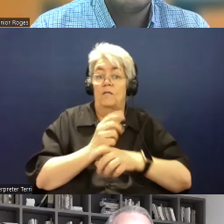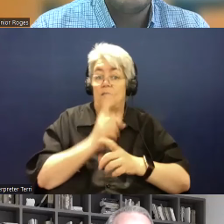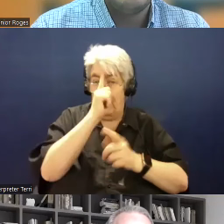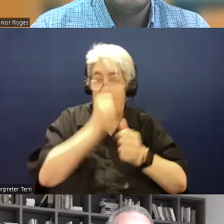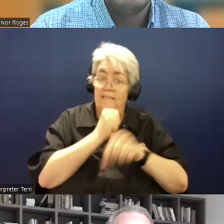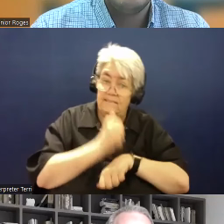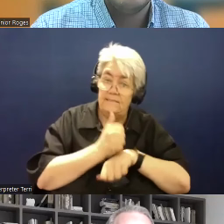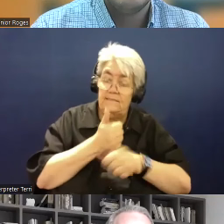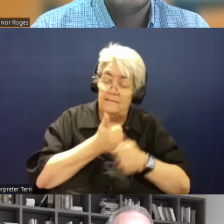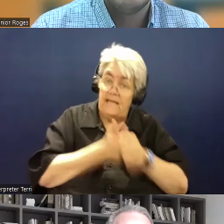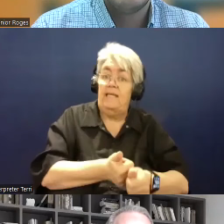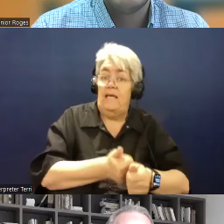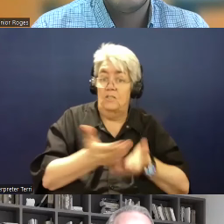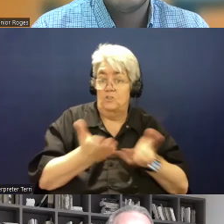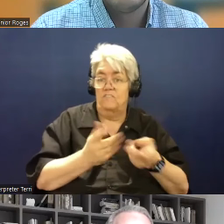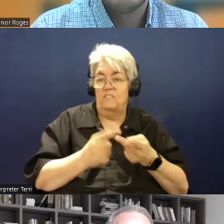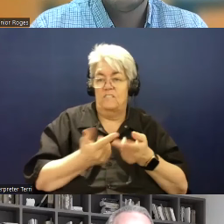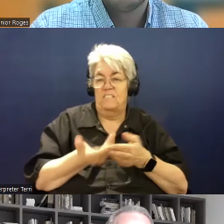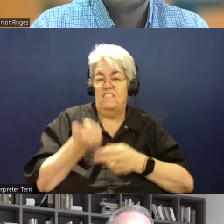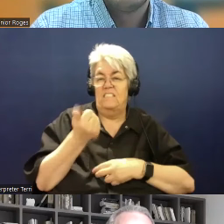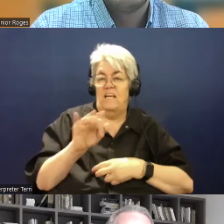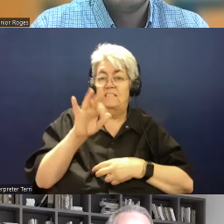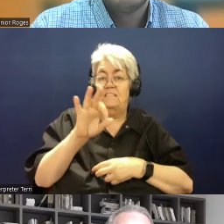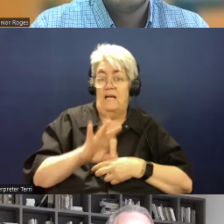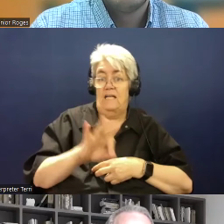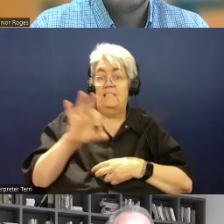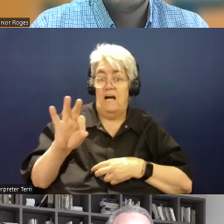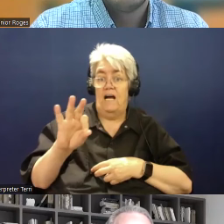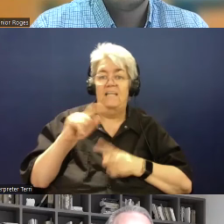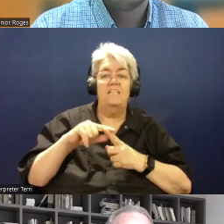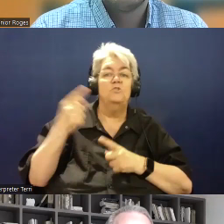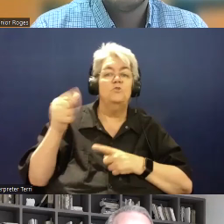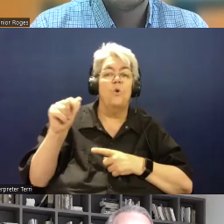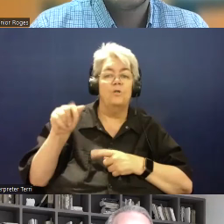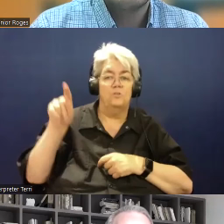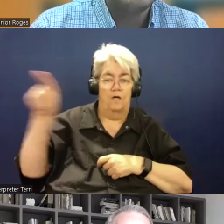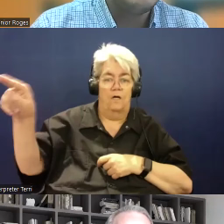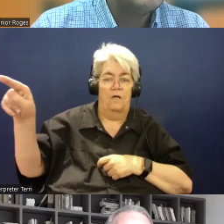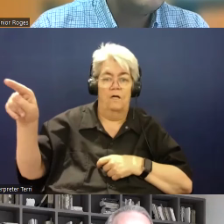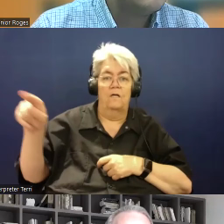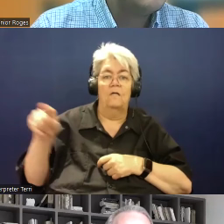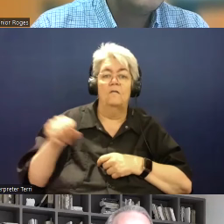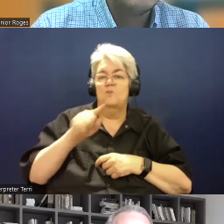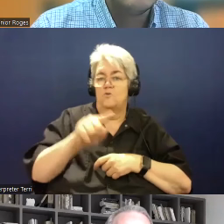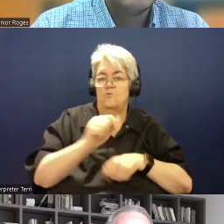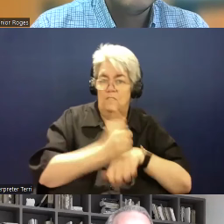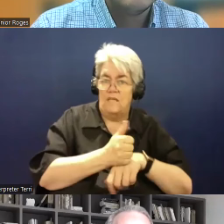HEALTH SERVICE TREATMENT IN 1999 IN GEORGIA, TELL US ABOUT YOUR